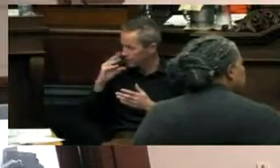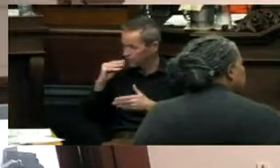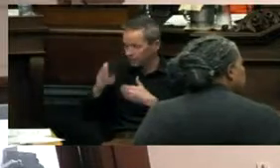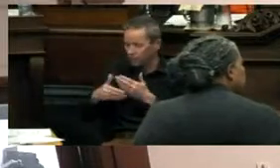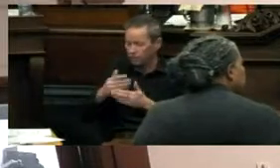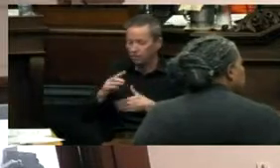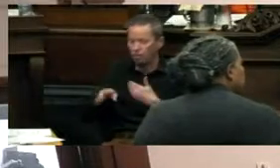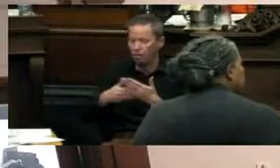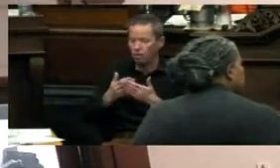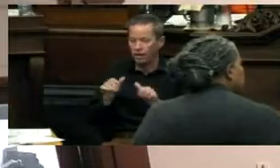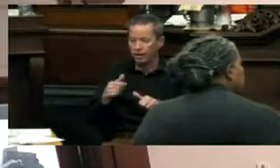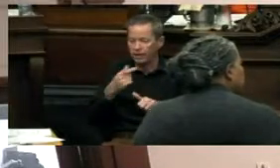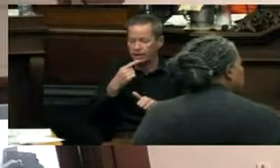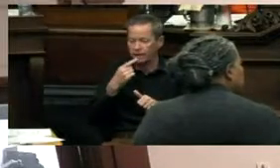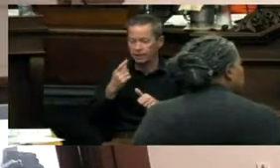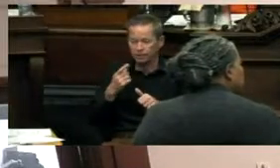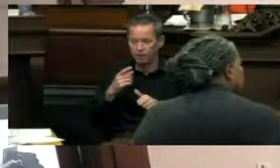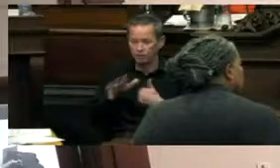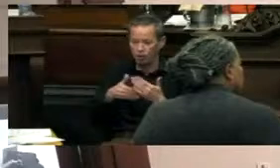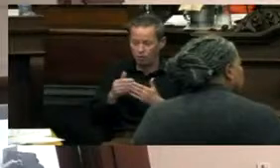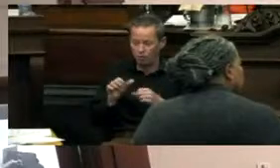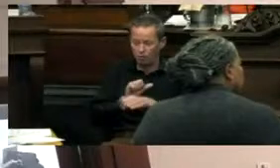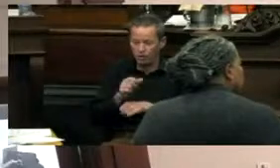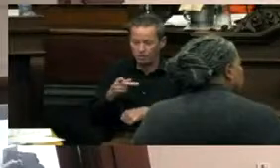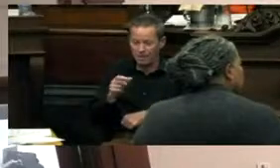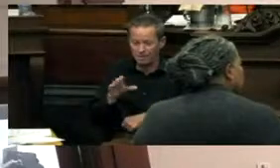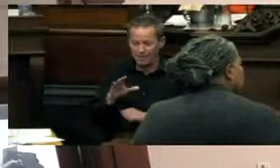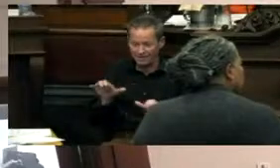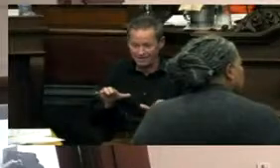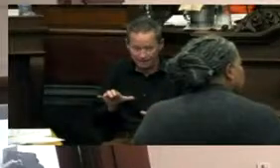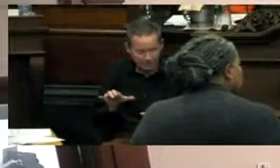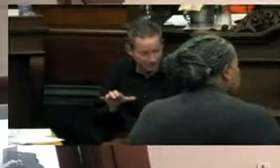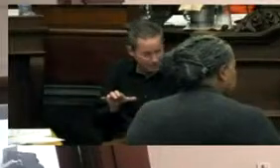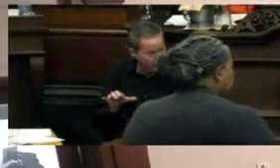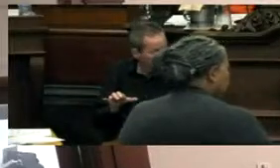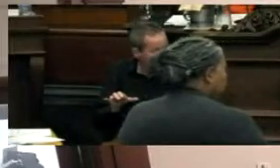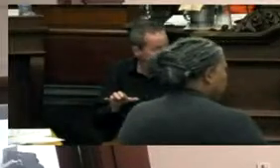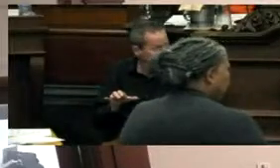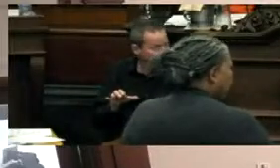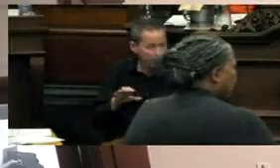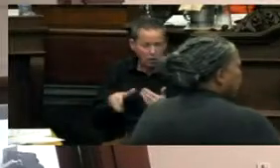blind going through the process. Councilmember Monroe and all I